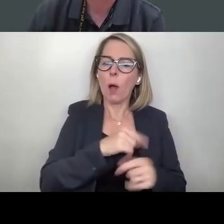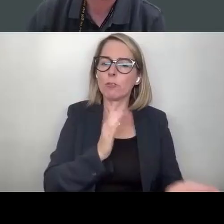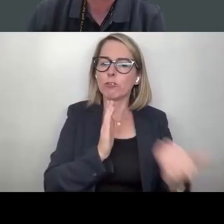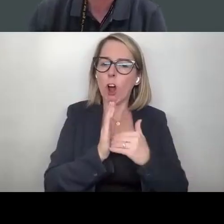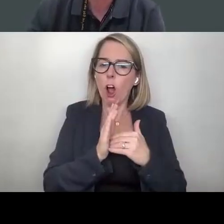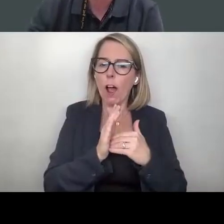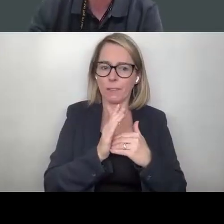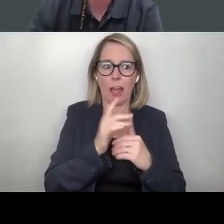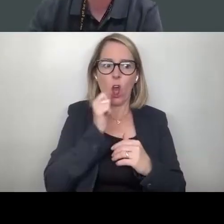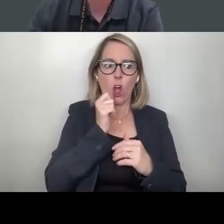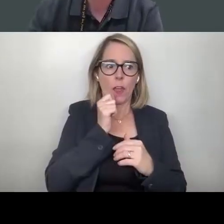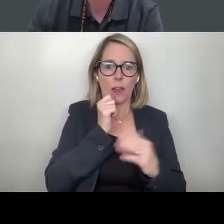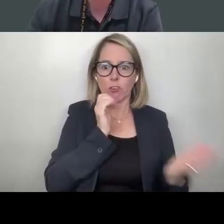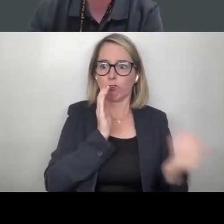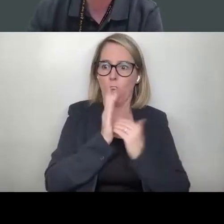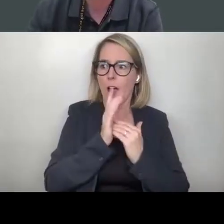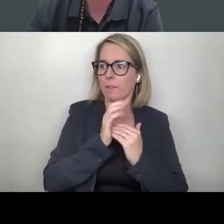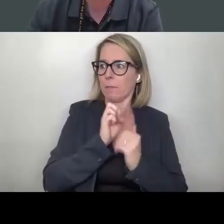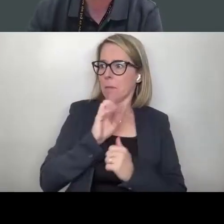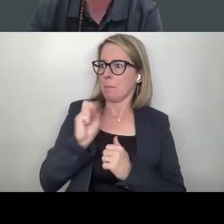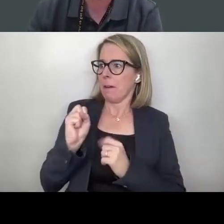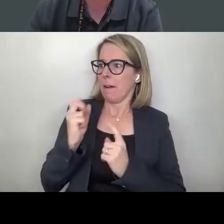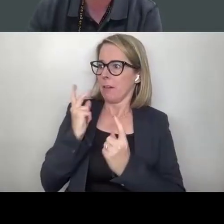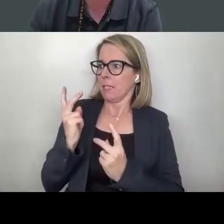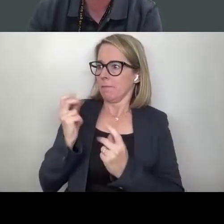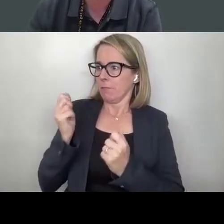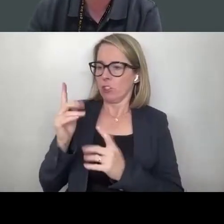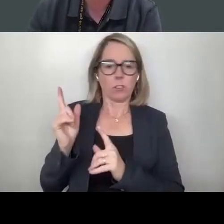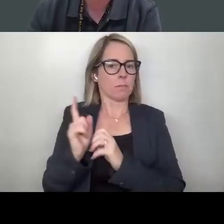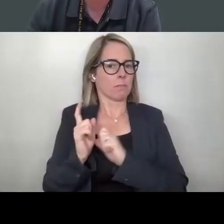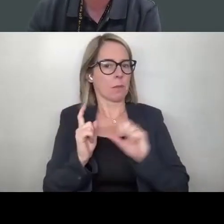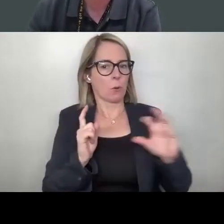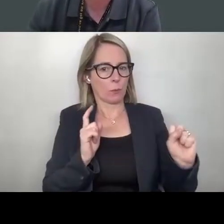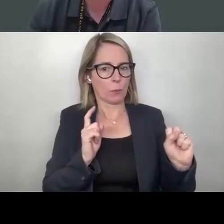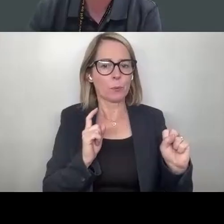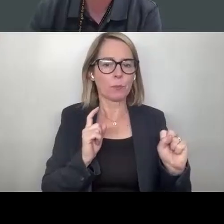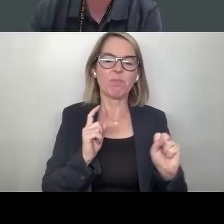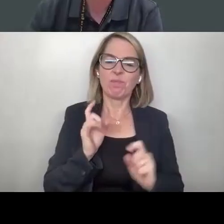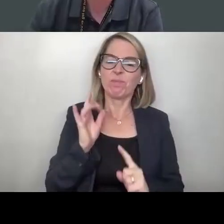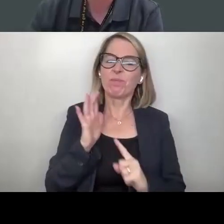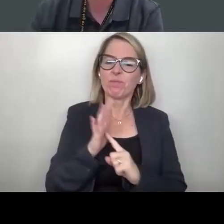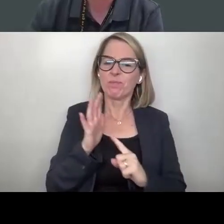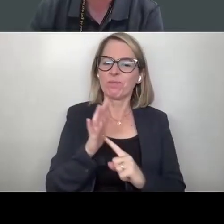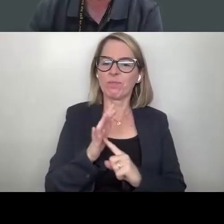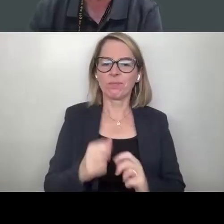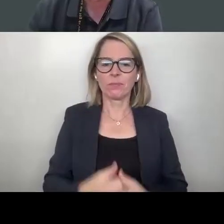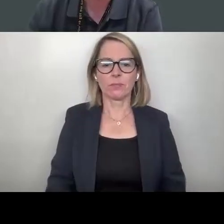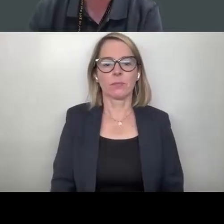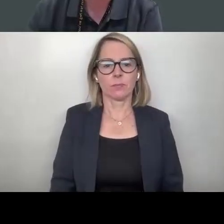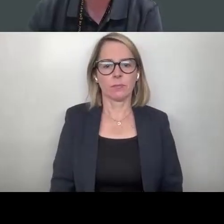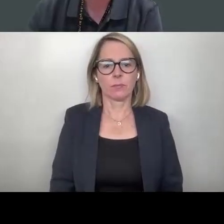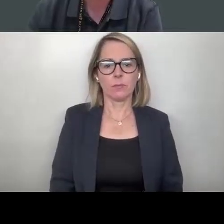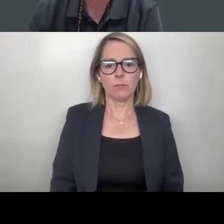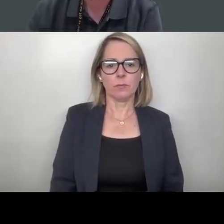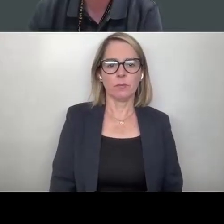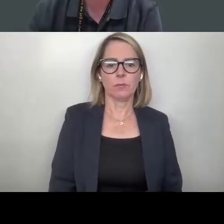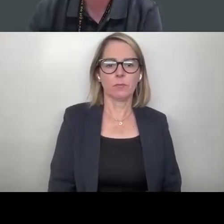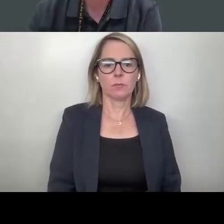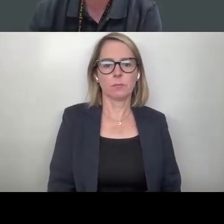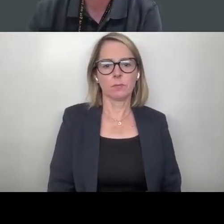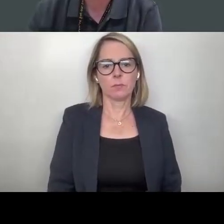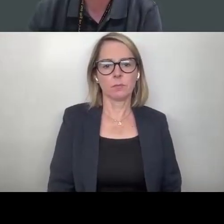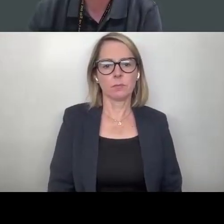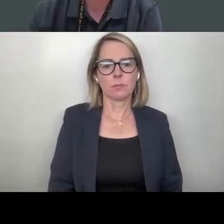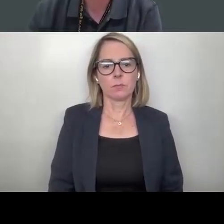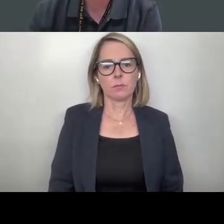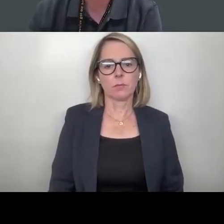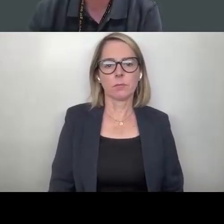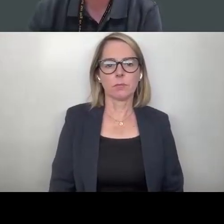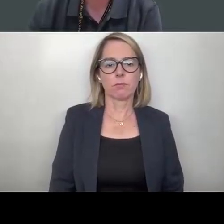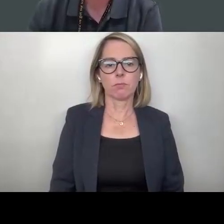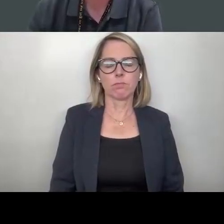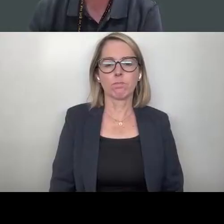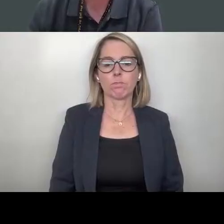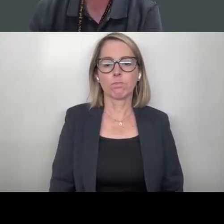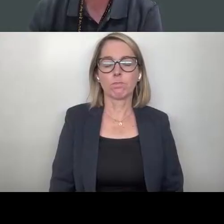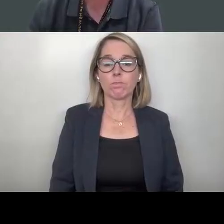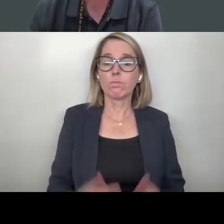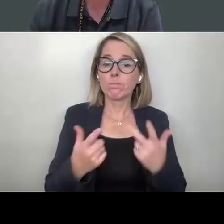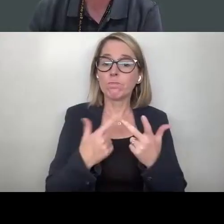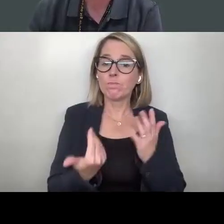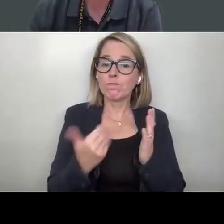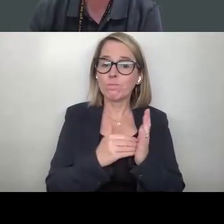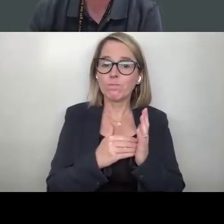and go straight into that appointment, I think is one of the key things. And mainly just to